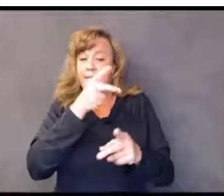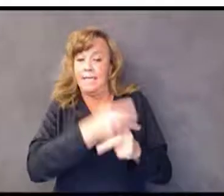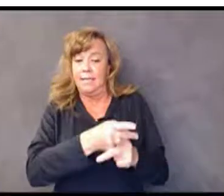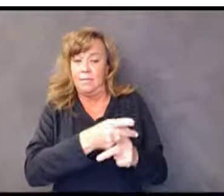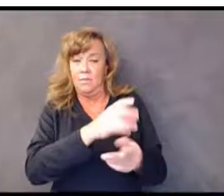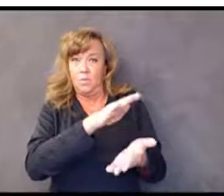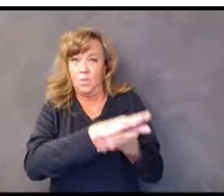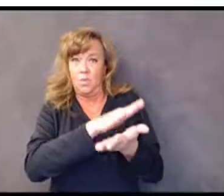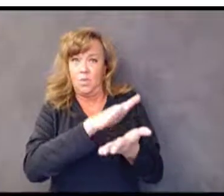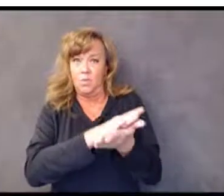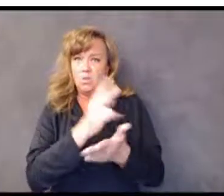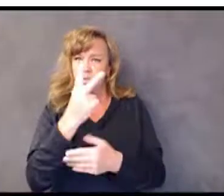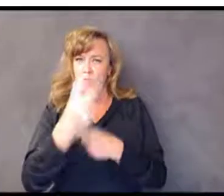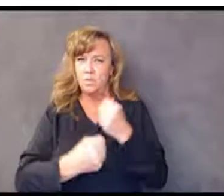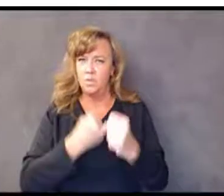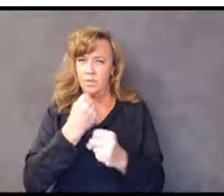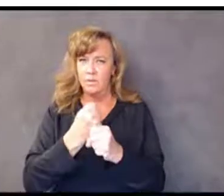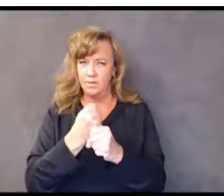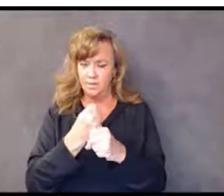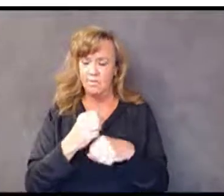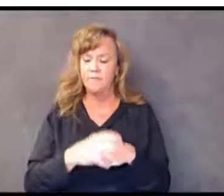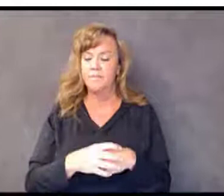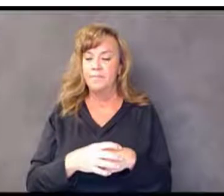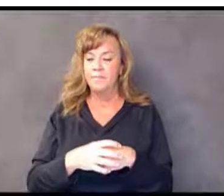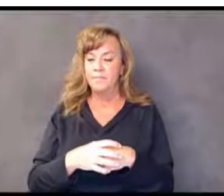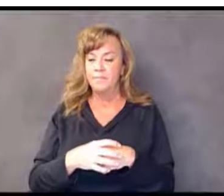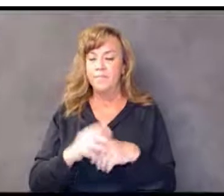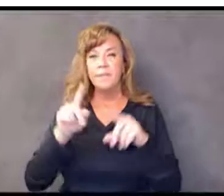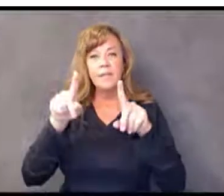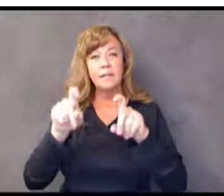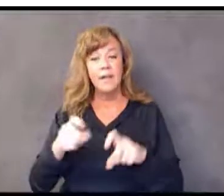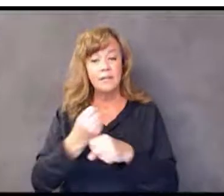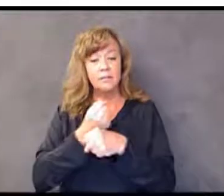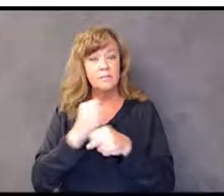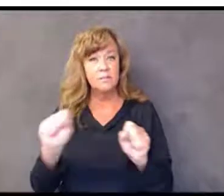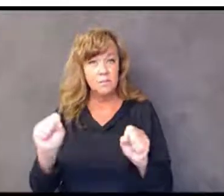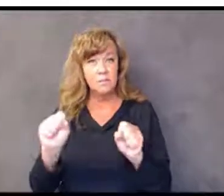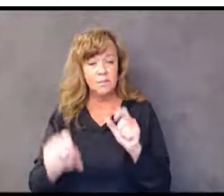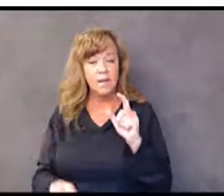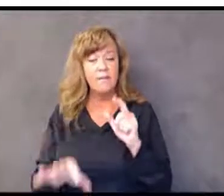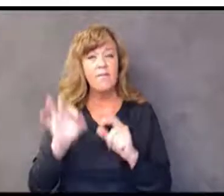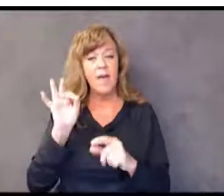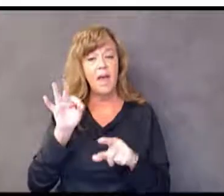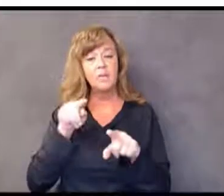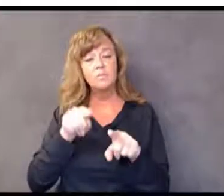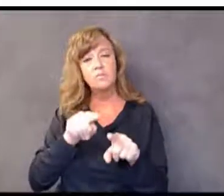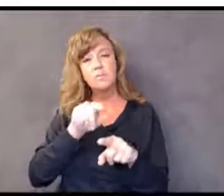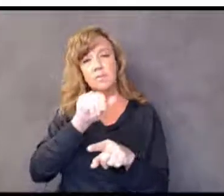Additional information related to test security can be found in the Assessment Integrity Guide,